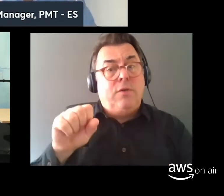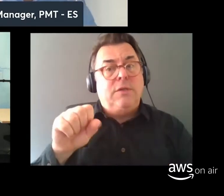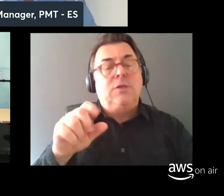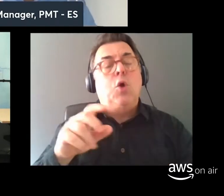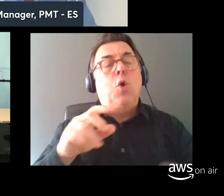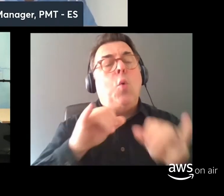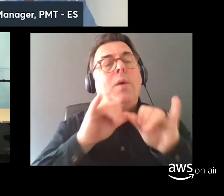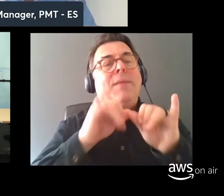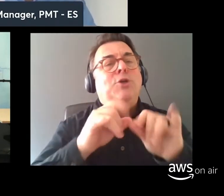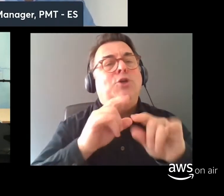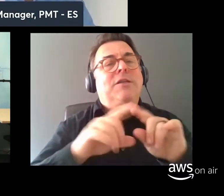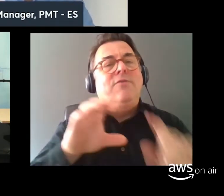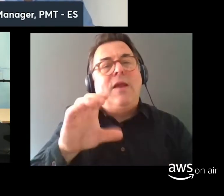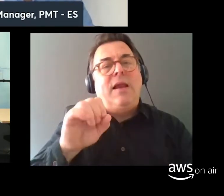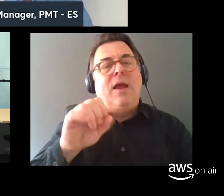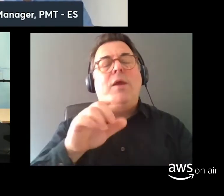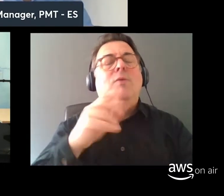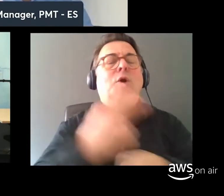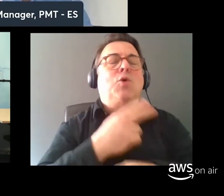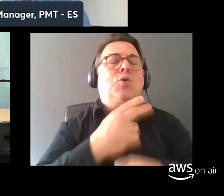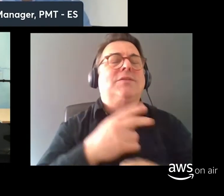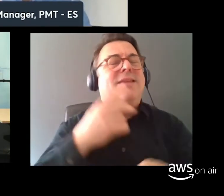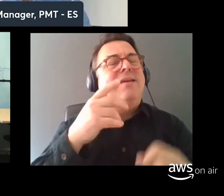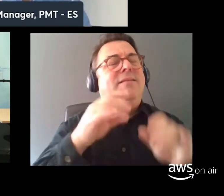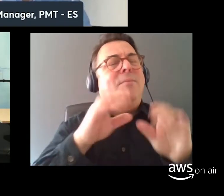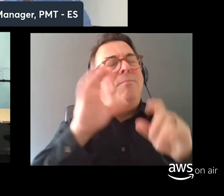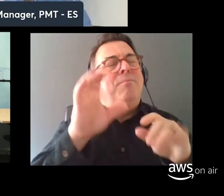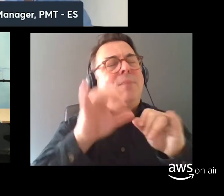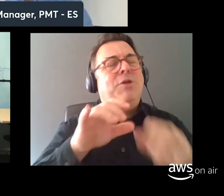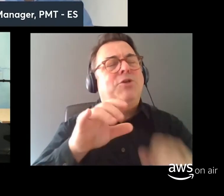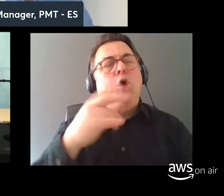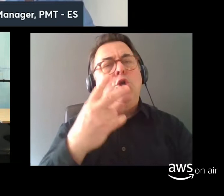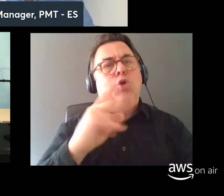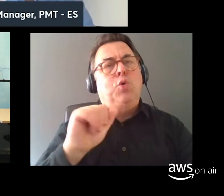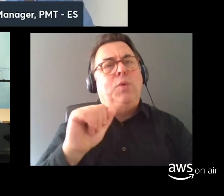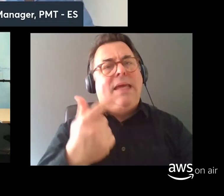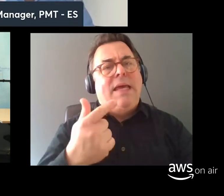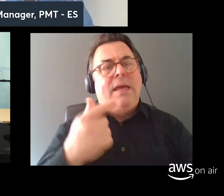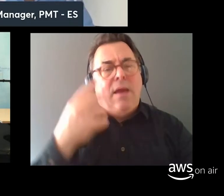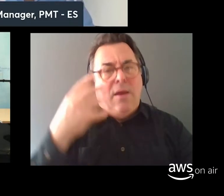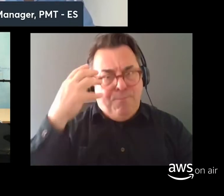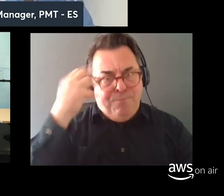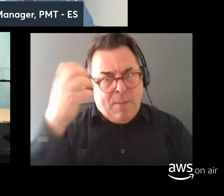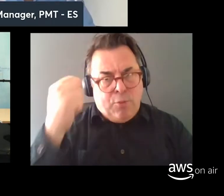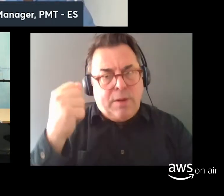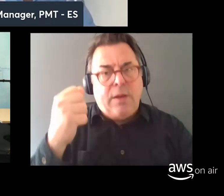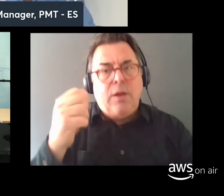An Aurora Capacity Unit is two gigabytes of memory, and it comes with its associated CPU and networking.